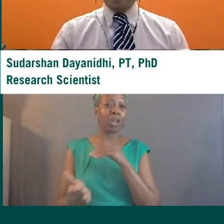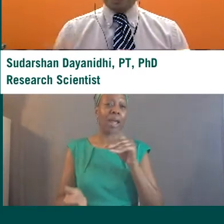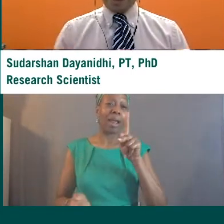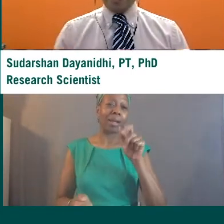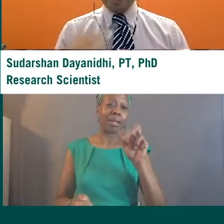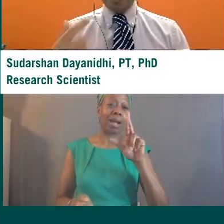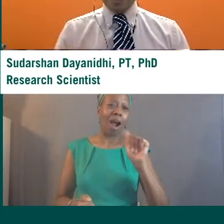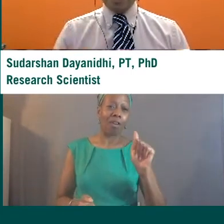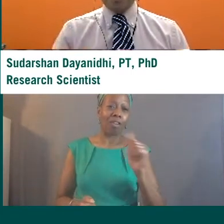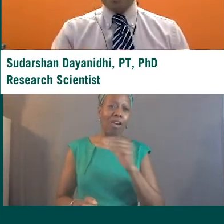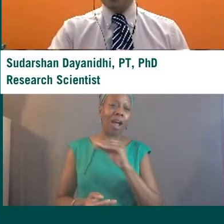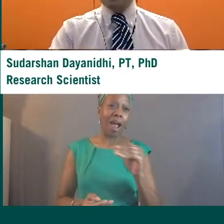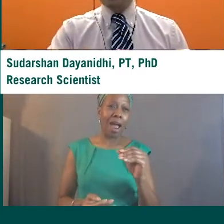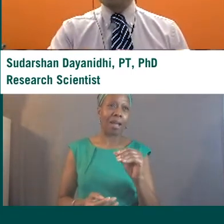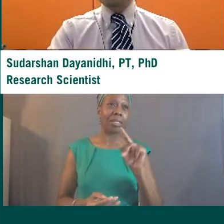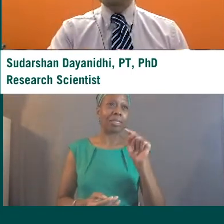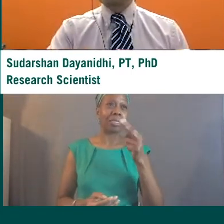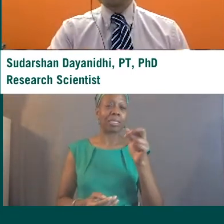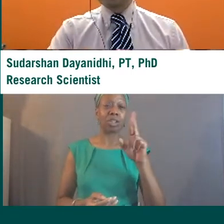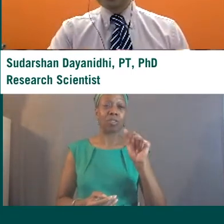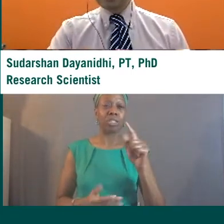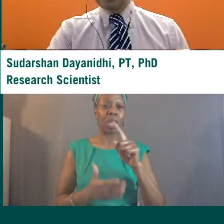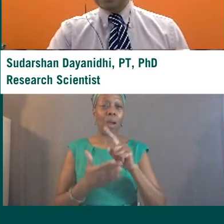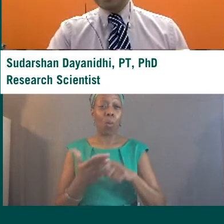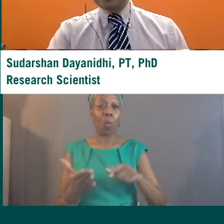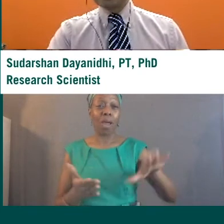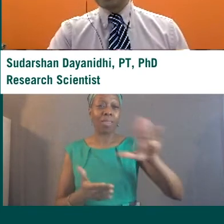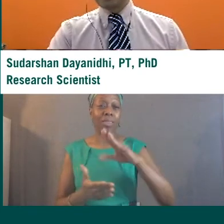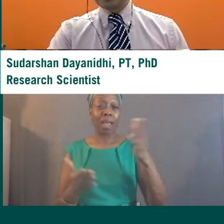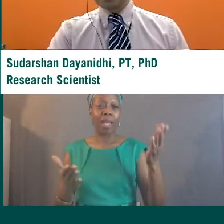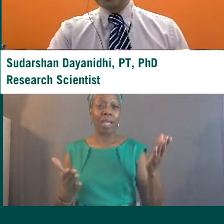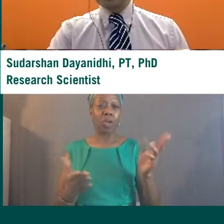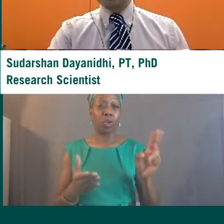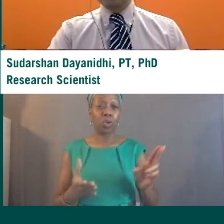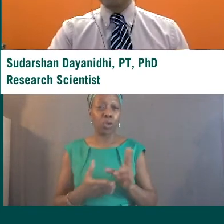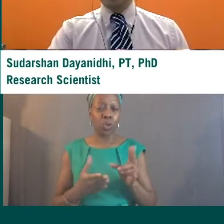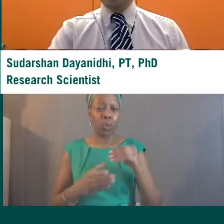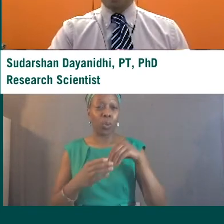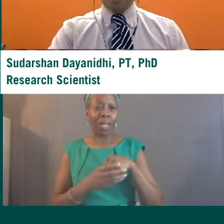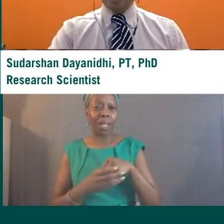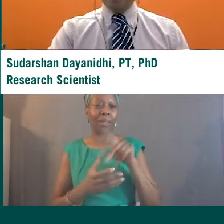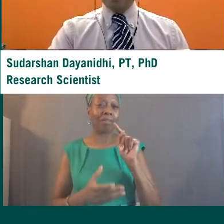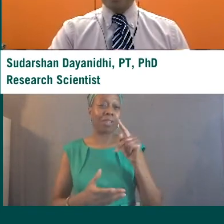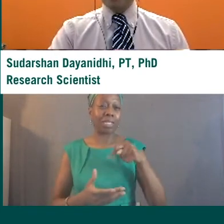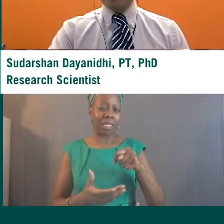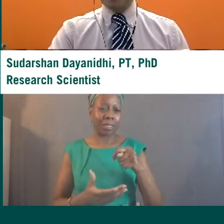on a treadmill, to get them to do exercise. And then see how that exercise might be altered or different